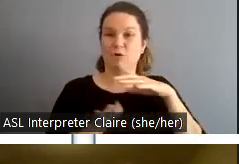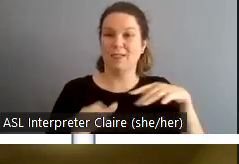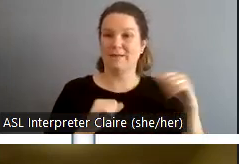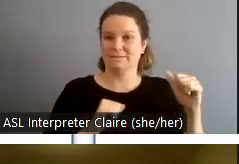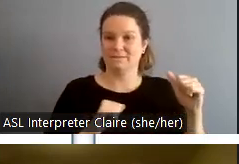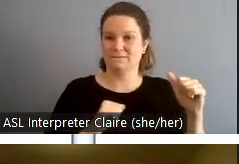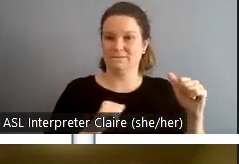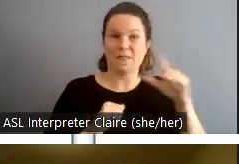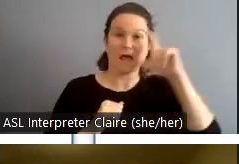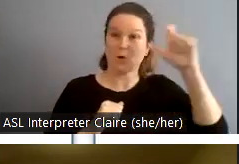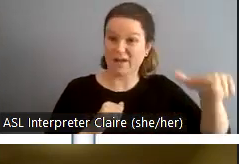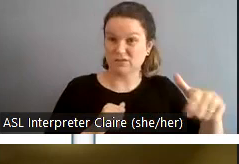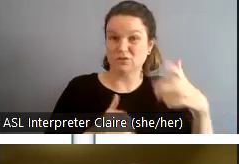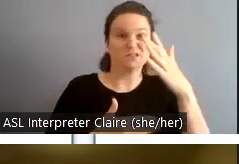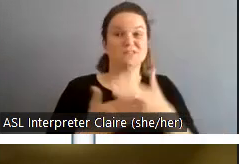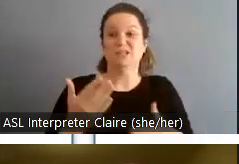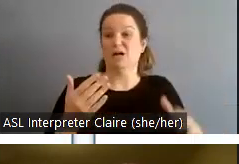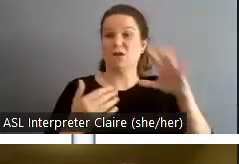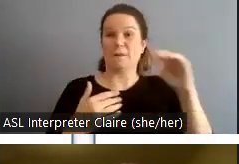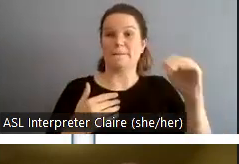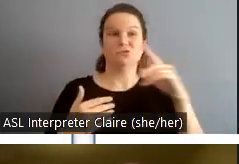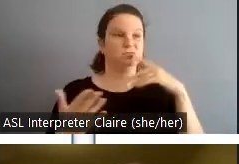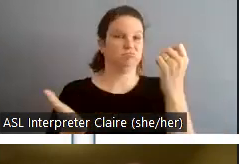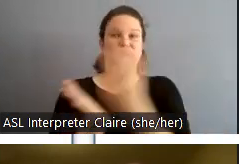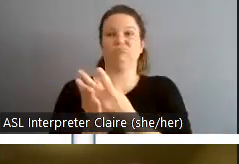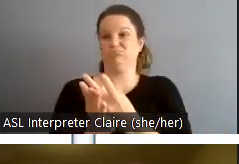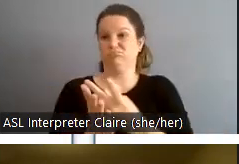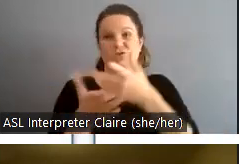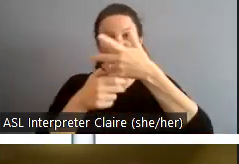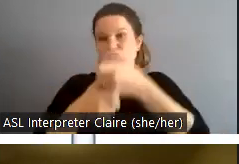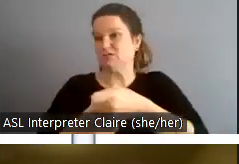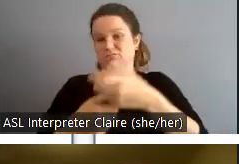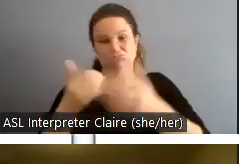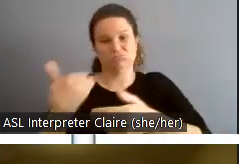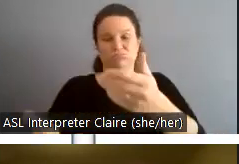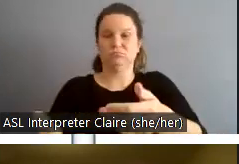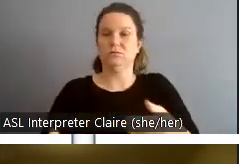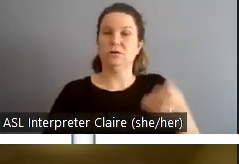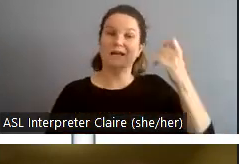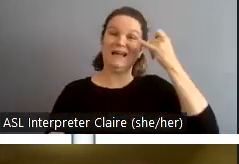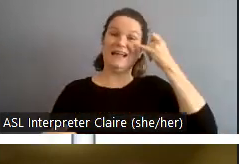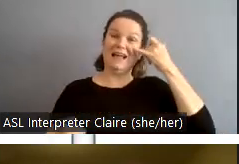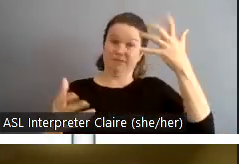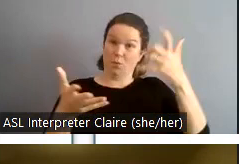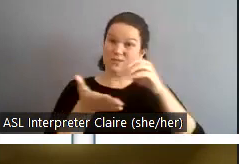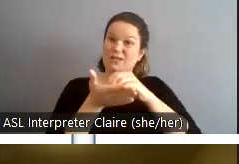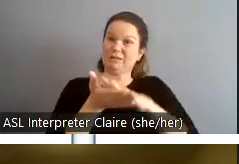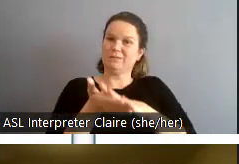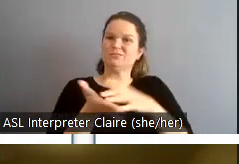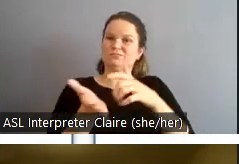don't have to, some employers just take your word for it and roll, but they they've only got five days to